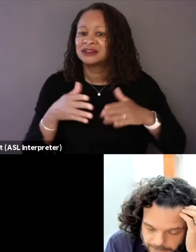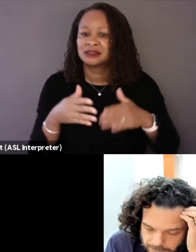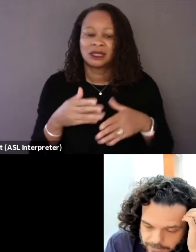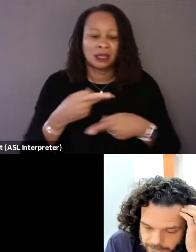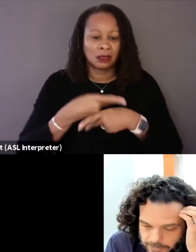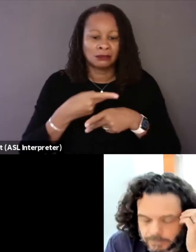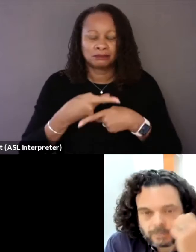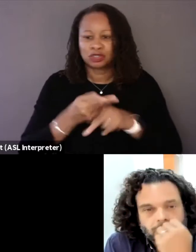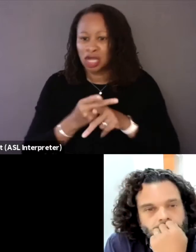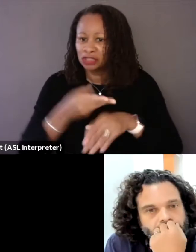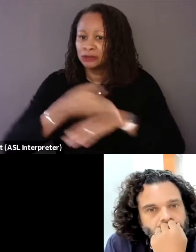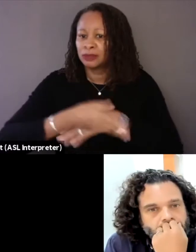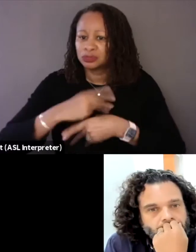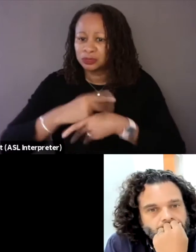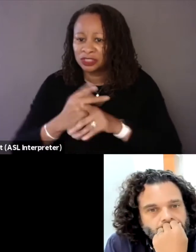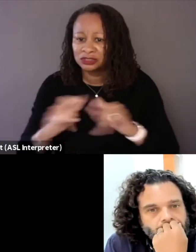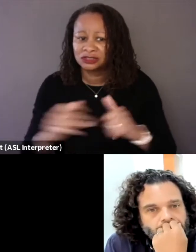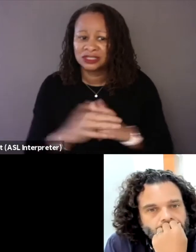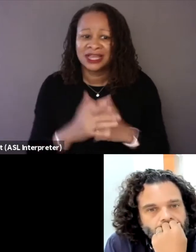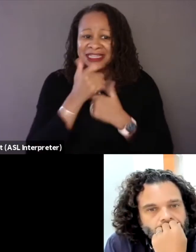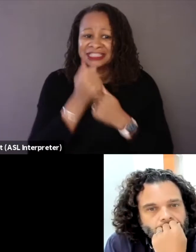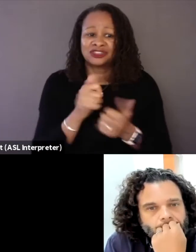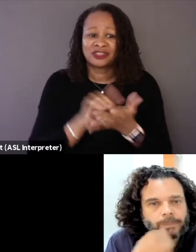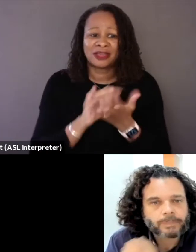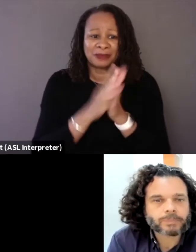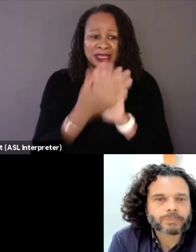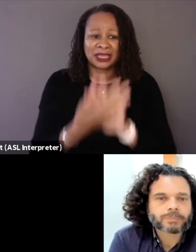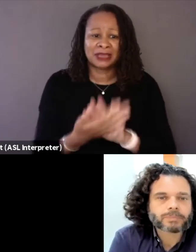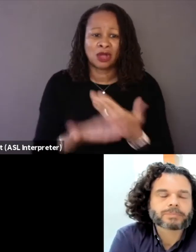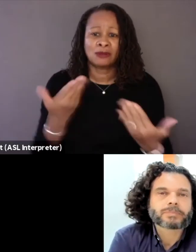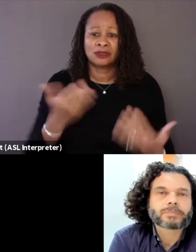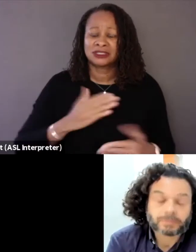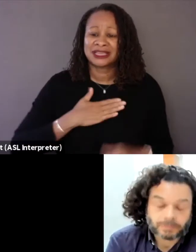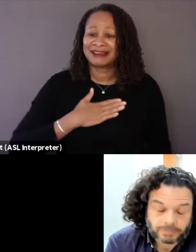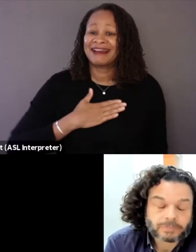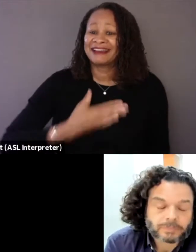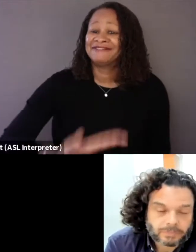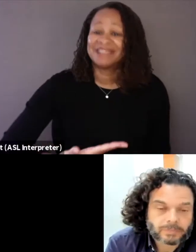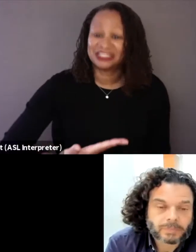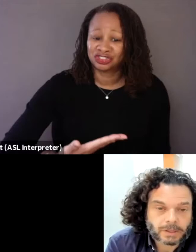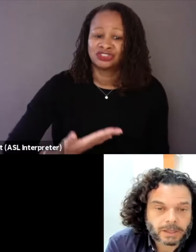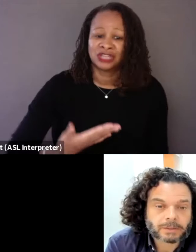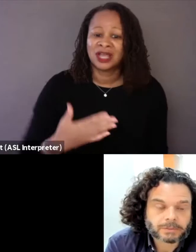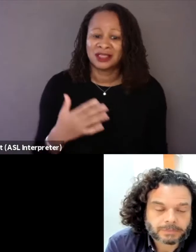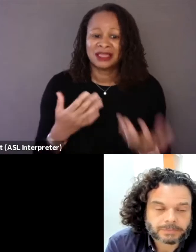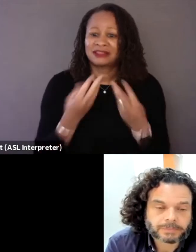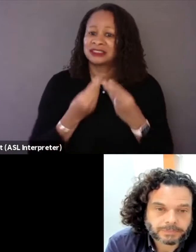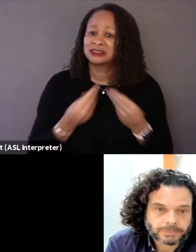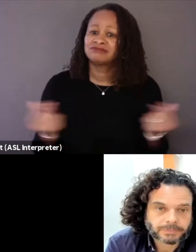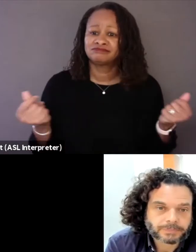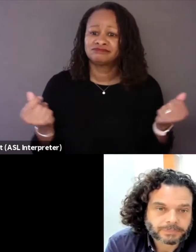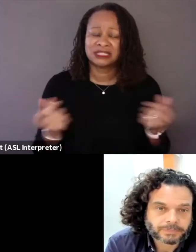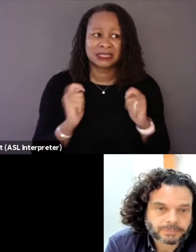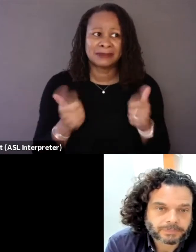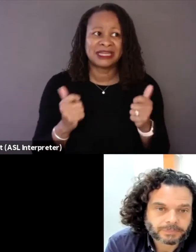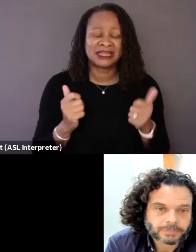But interesting that that became sort of almost like a confessional, right? Almost like there's catharsis to it. There was like an immediate kind of venting to it, again,